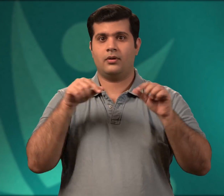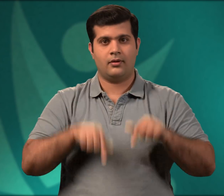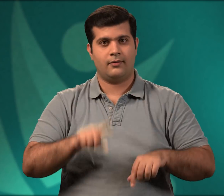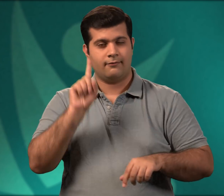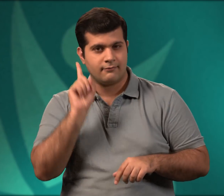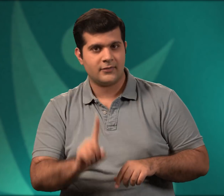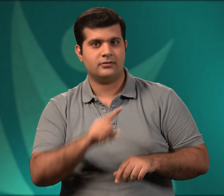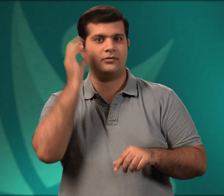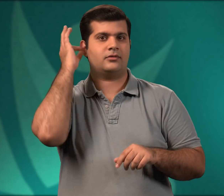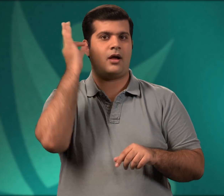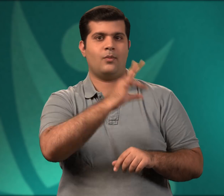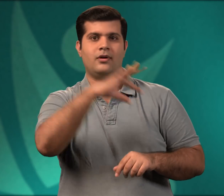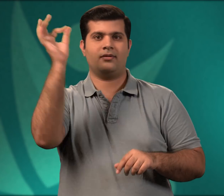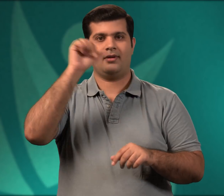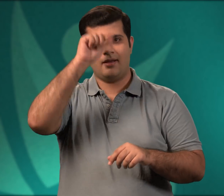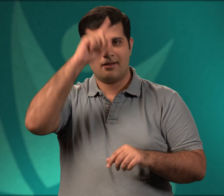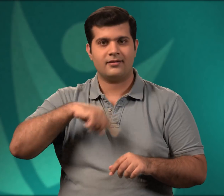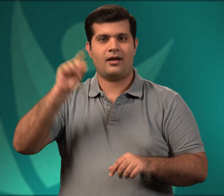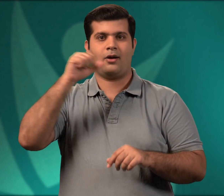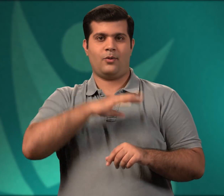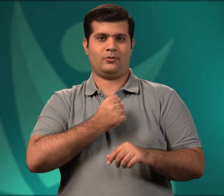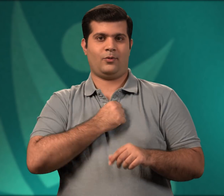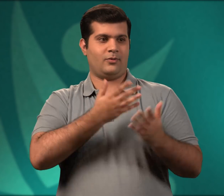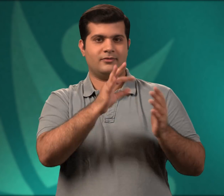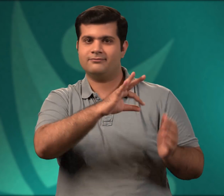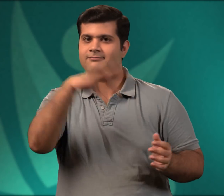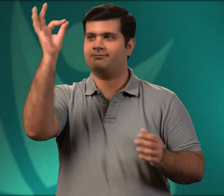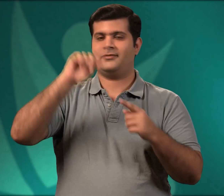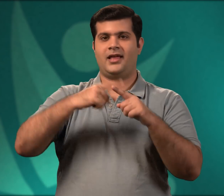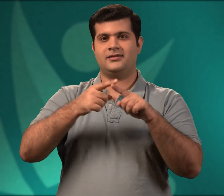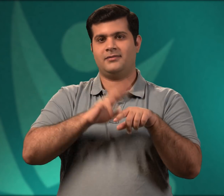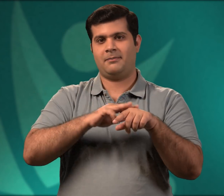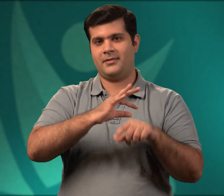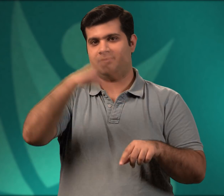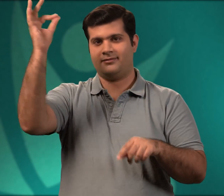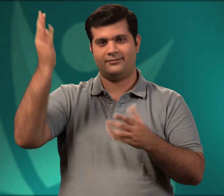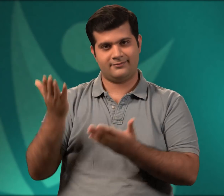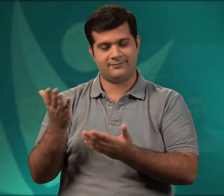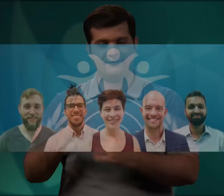This was the first time an Indian youth was selected to be the Executive Member.